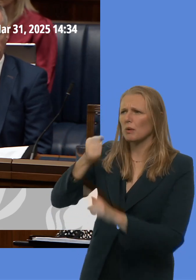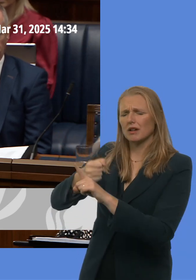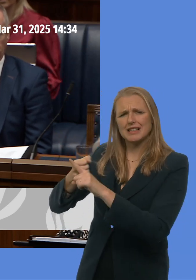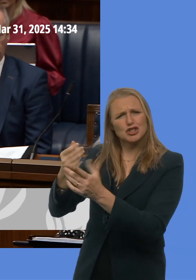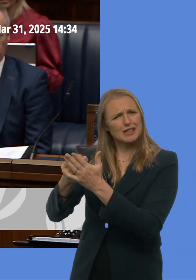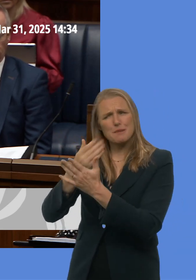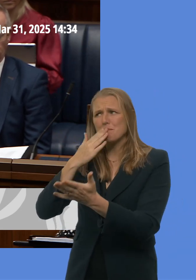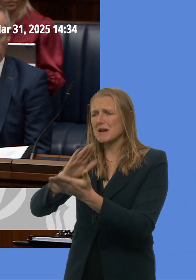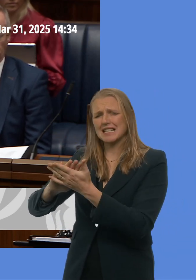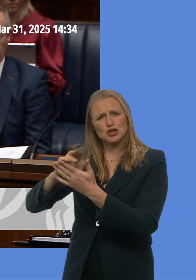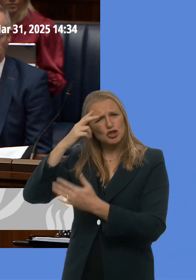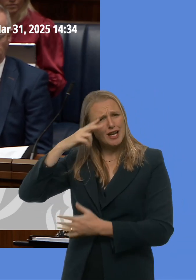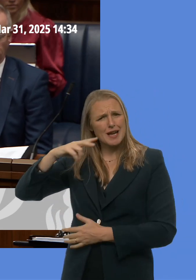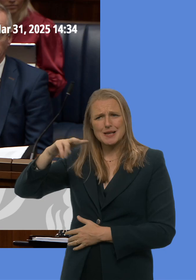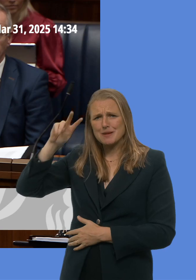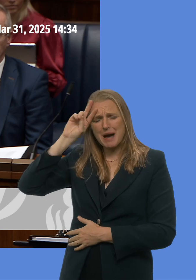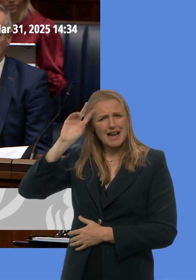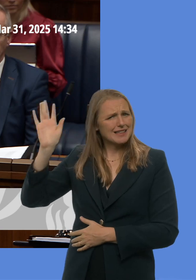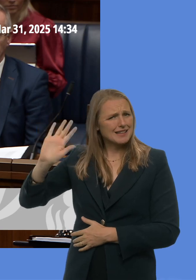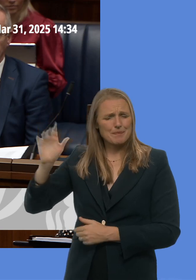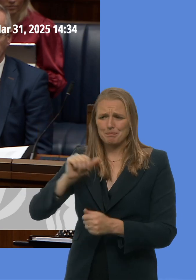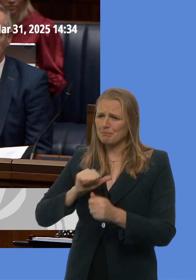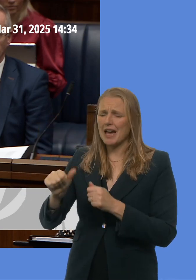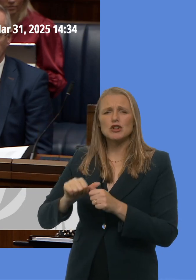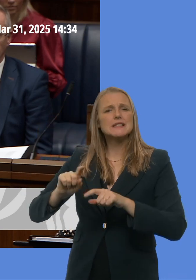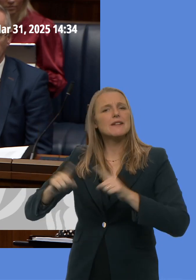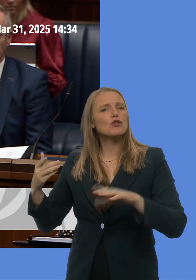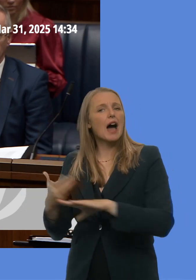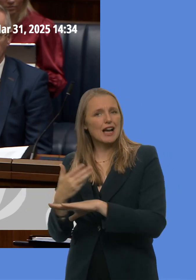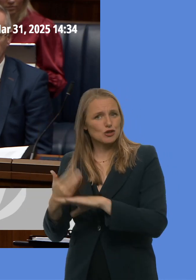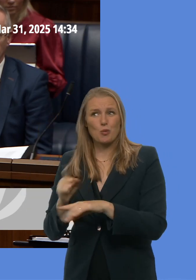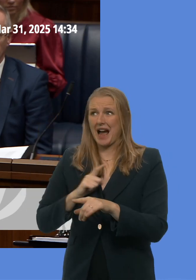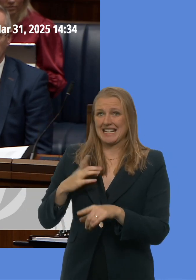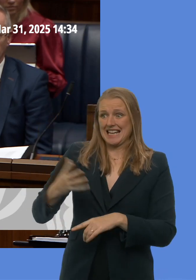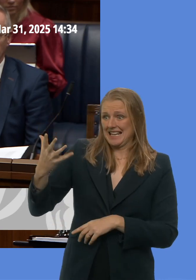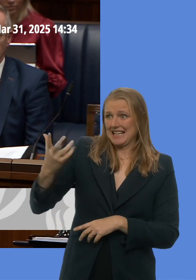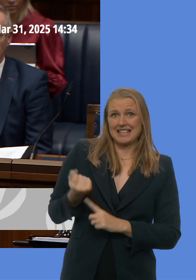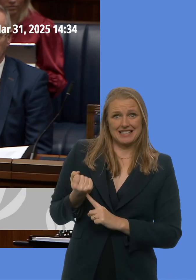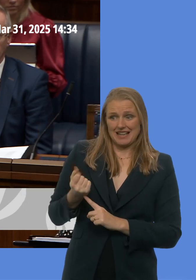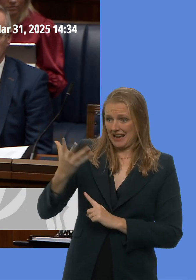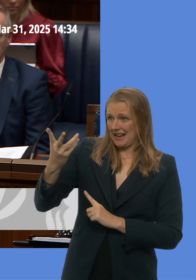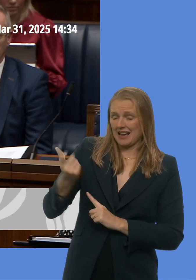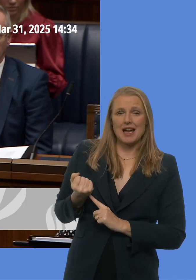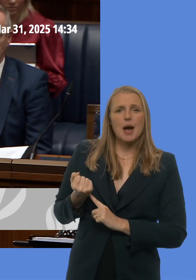start to put in place those necessary actions that are required to get that economic growth, so that we can produce the much-needed